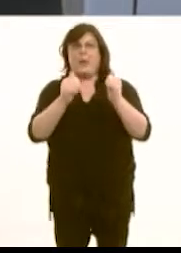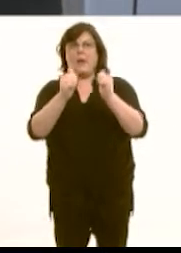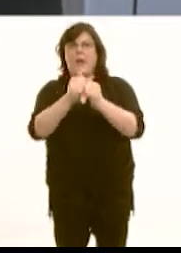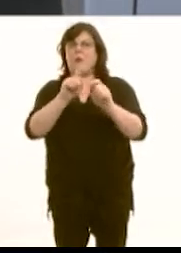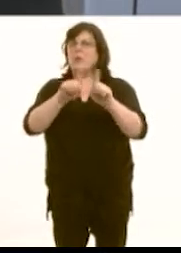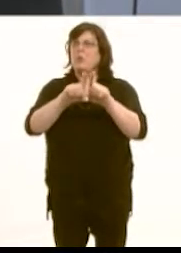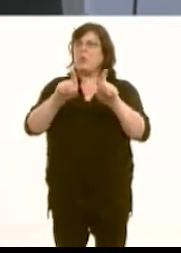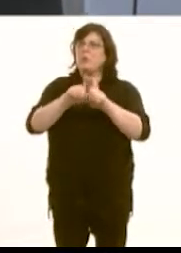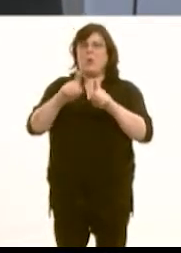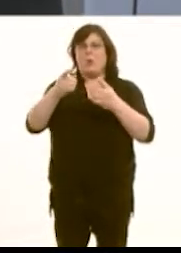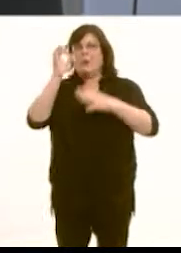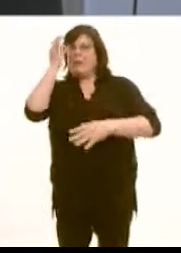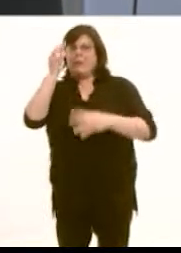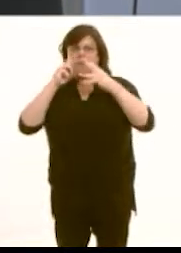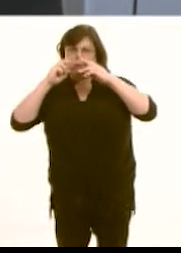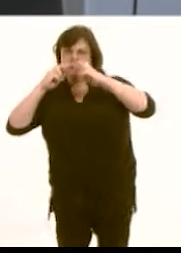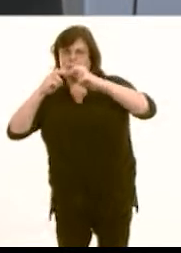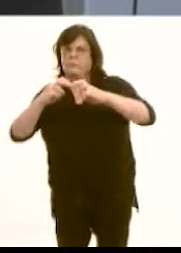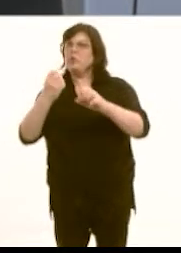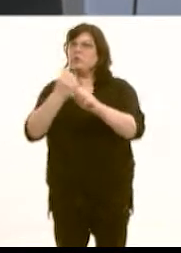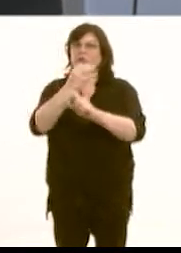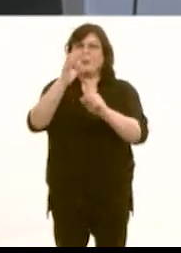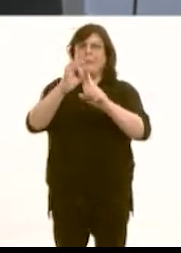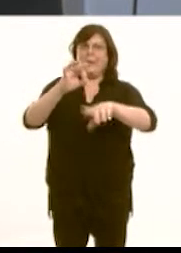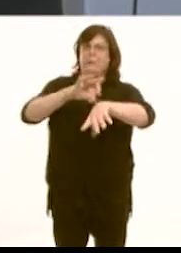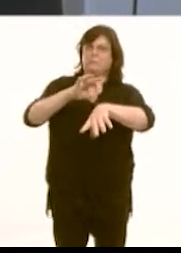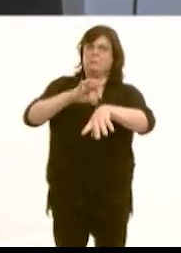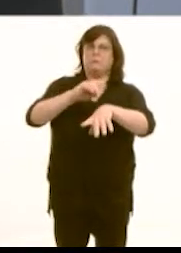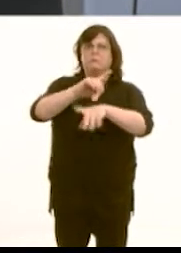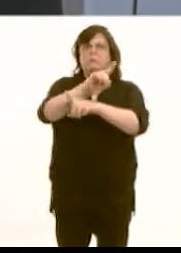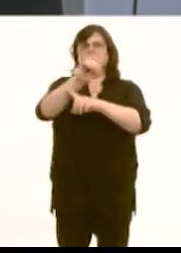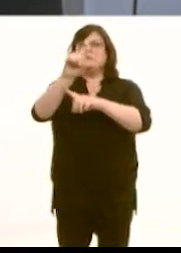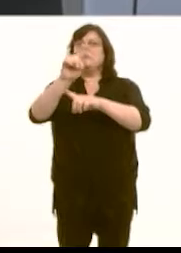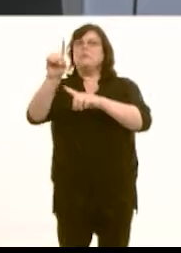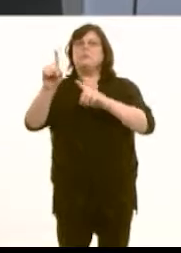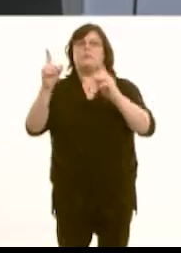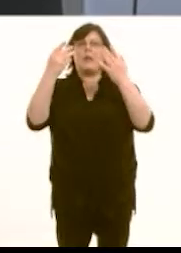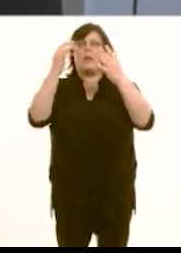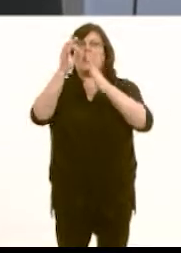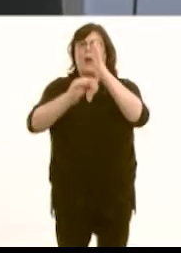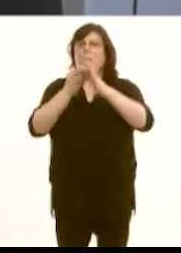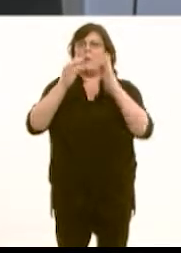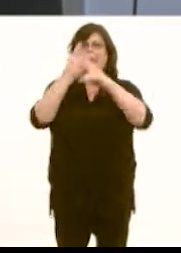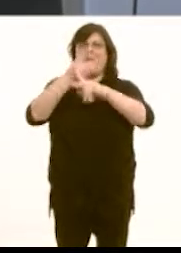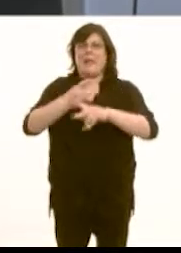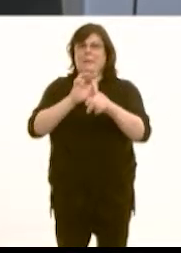expressed concerns about general practitioner out-of-hours care in north Wales, which explained